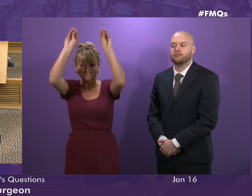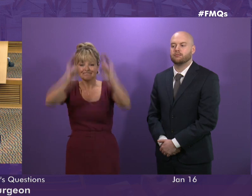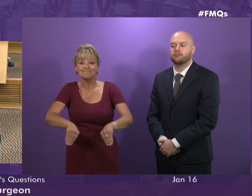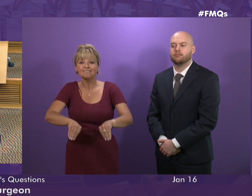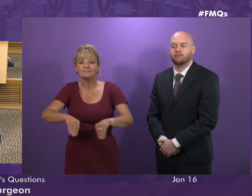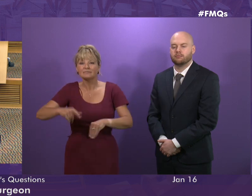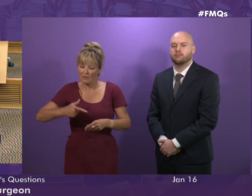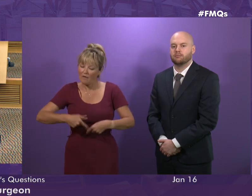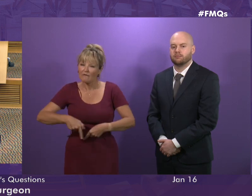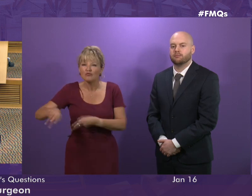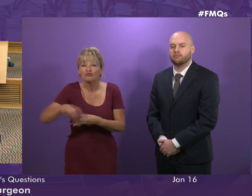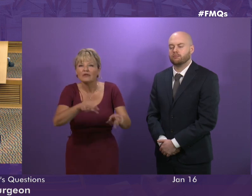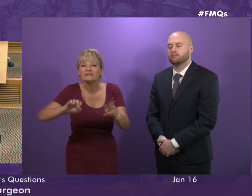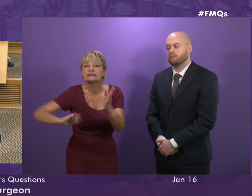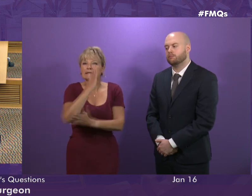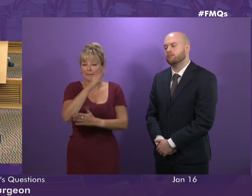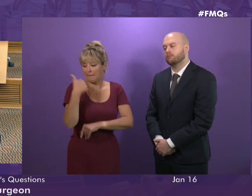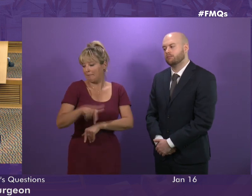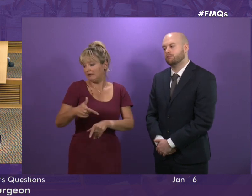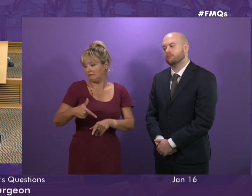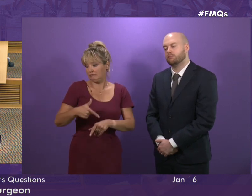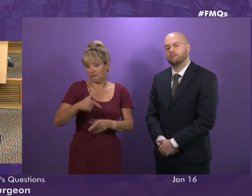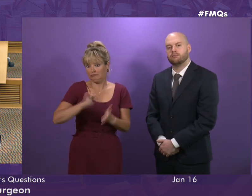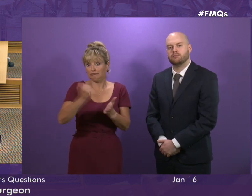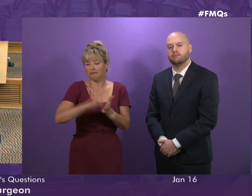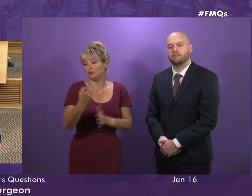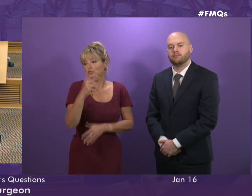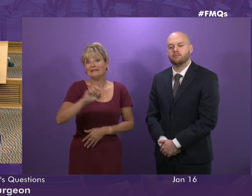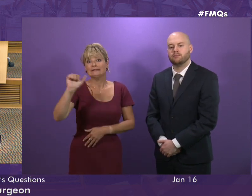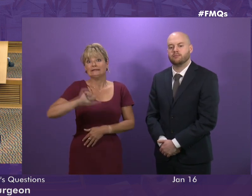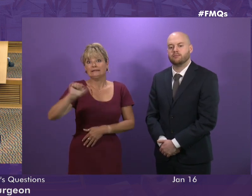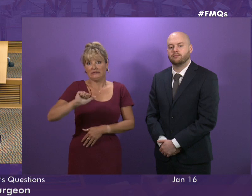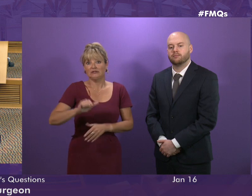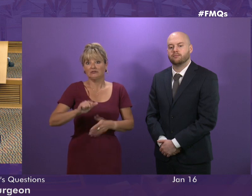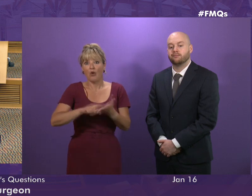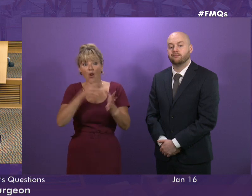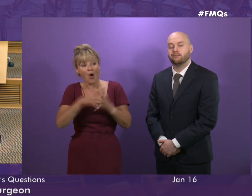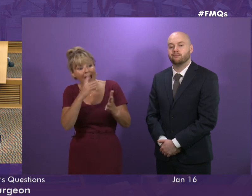Scotland, which was introduced in 2016, and we will continue to carefully consider any recommendations that the committee makes.